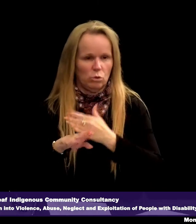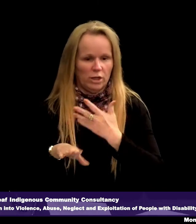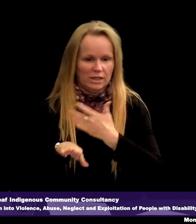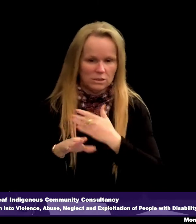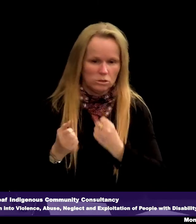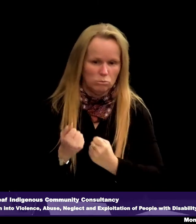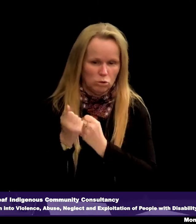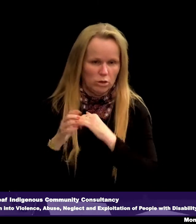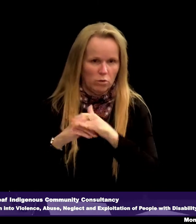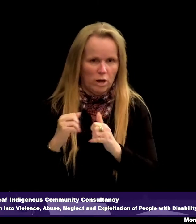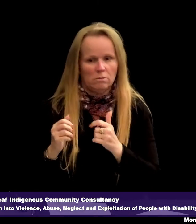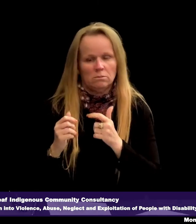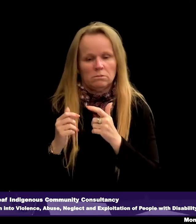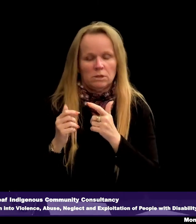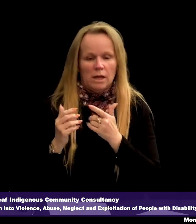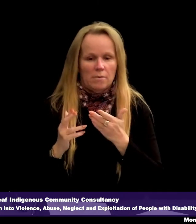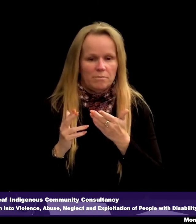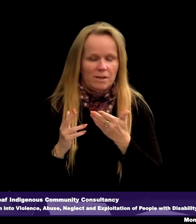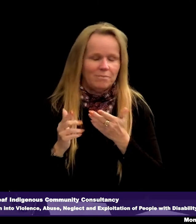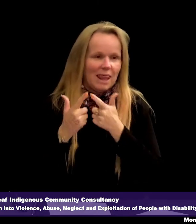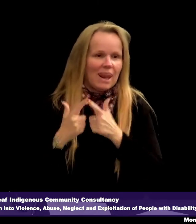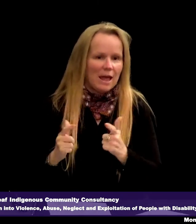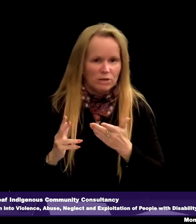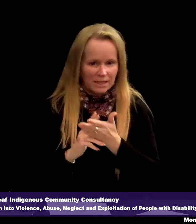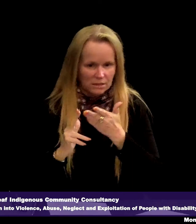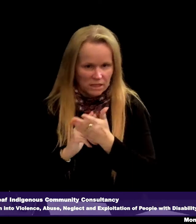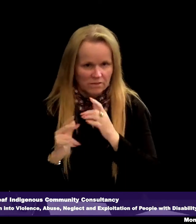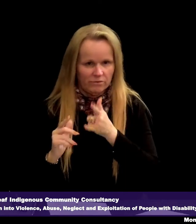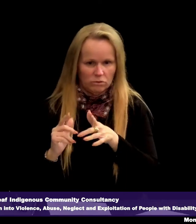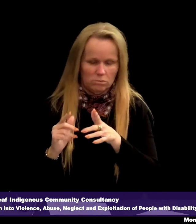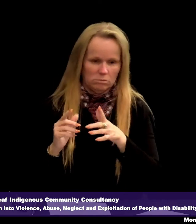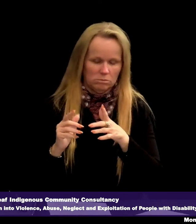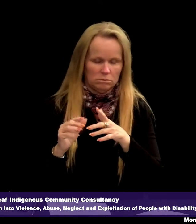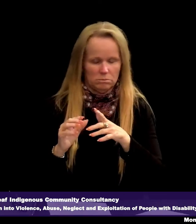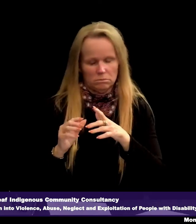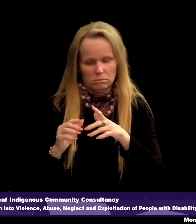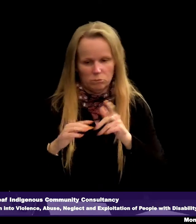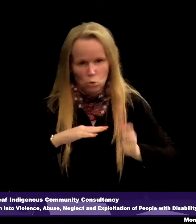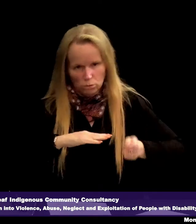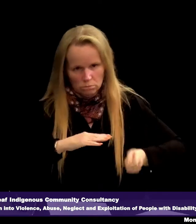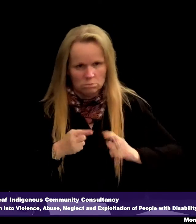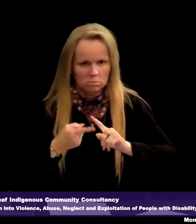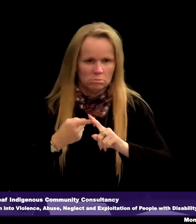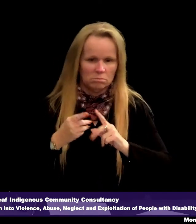Most of the work that I do is to provide support around language access in the court